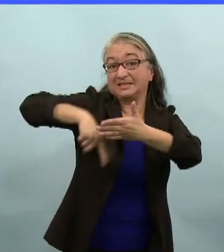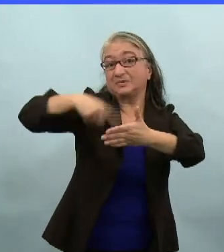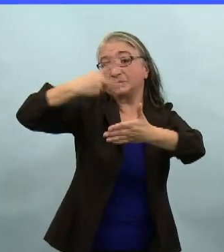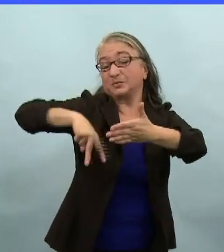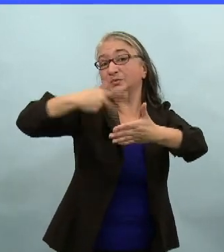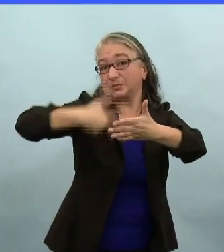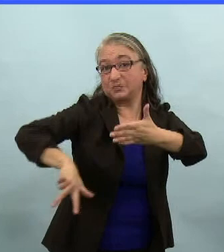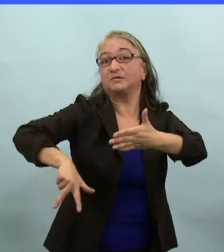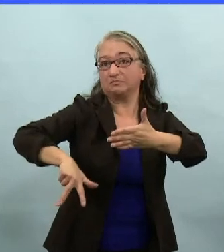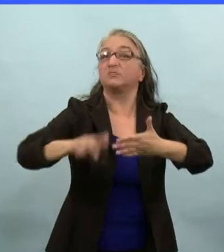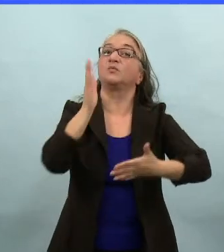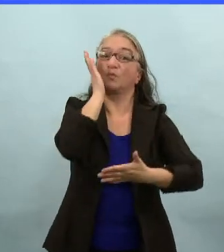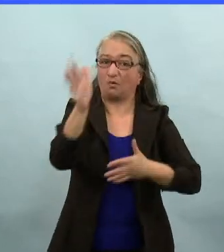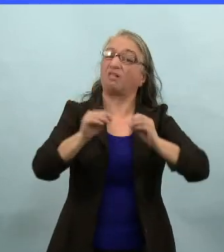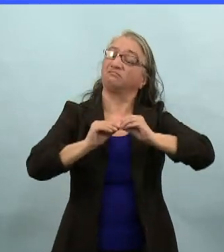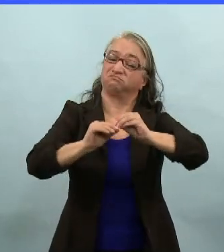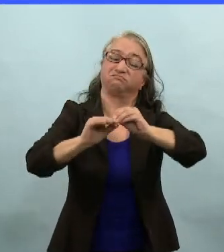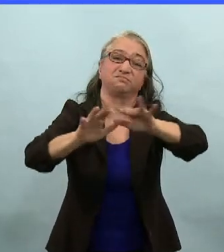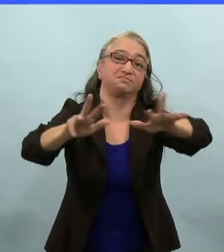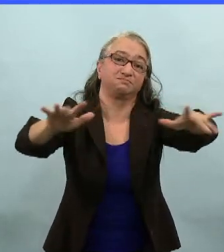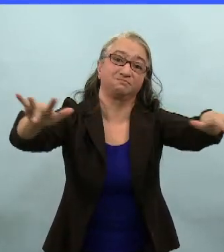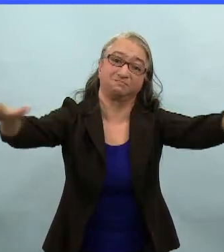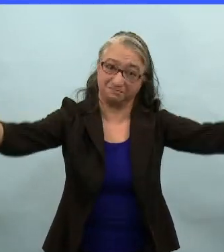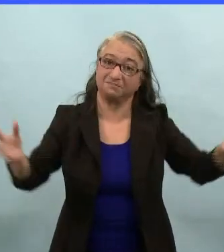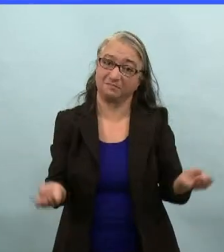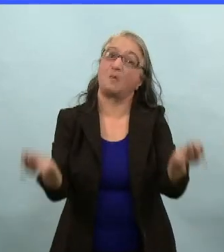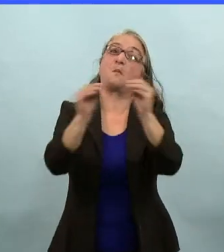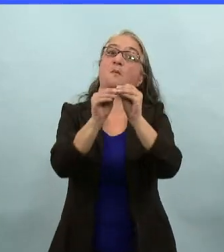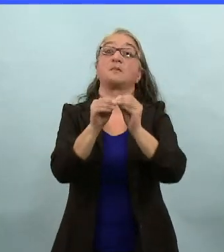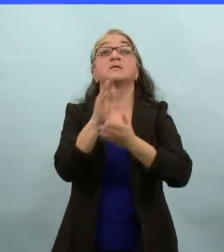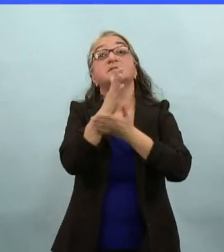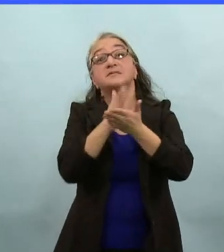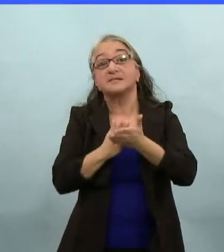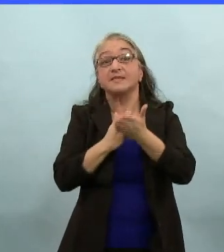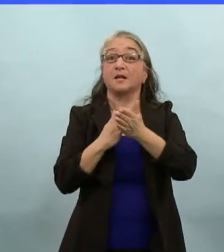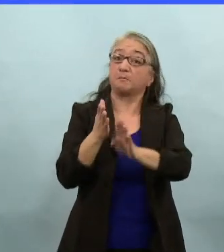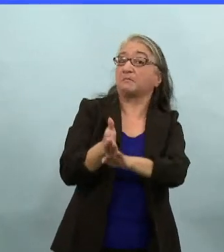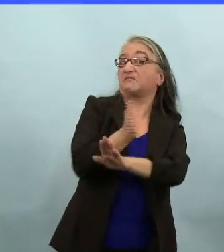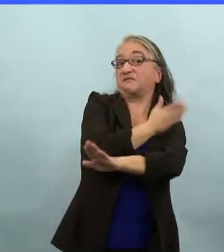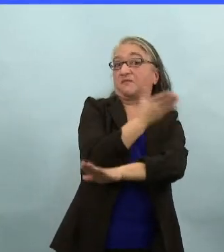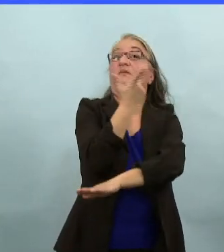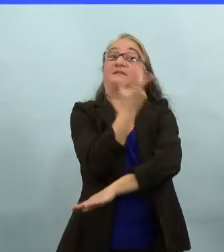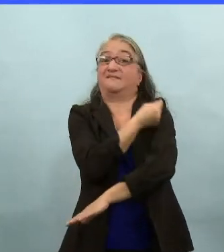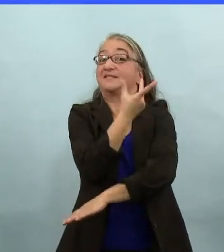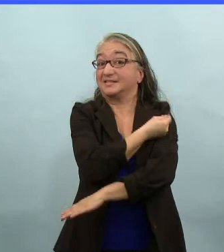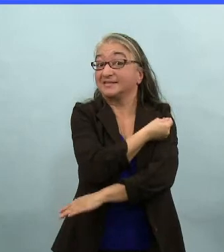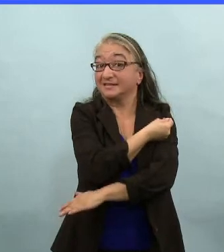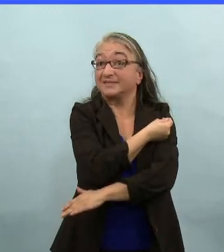will have immunity from a previous infection or vaccines this will make covet cases less severe